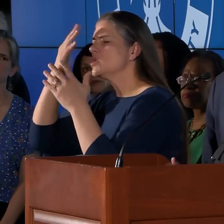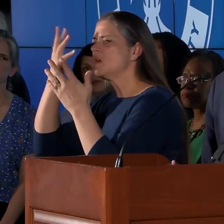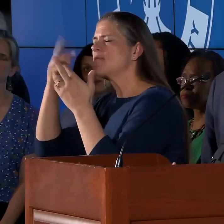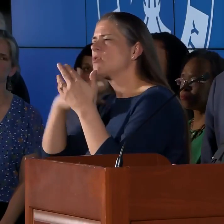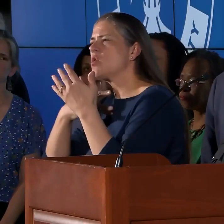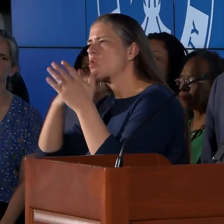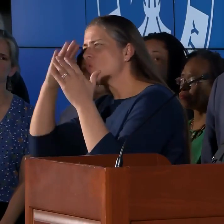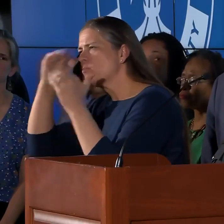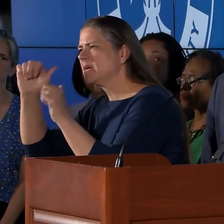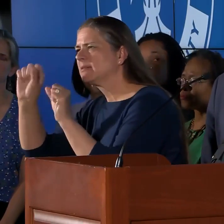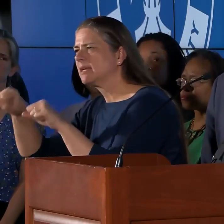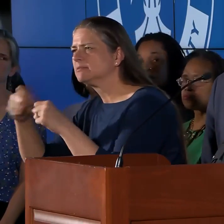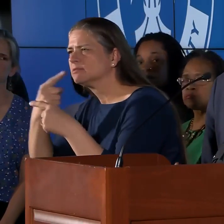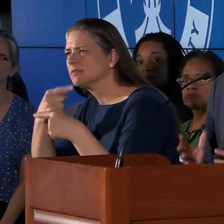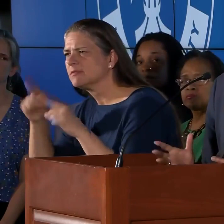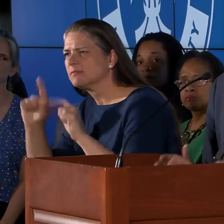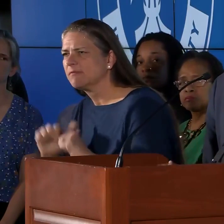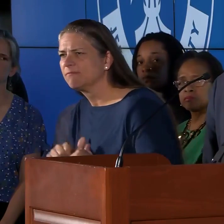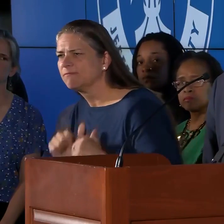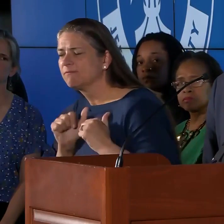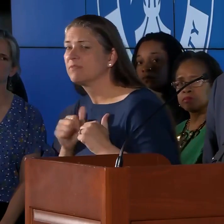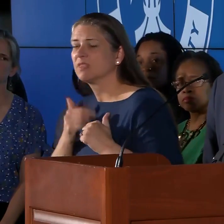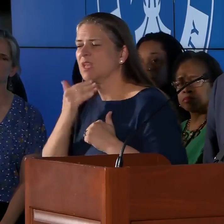Um, so many that could have possibly lost their life.